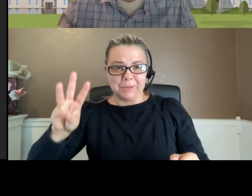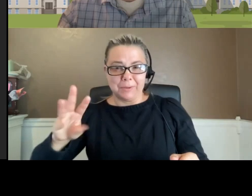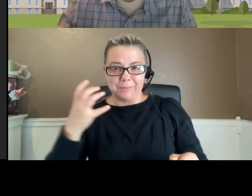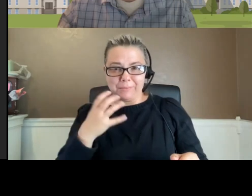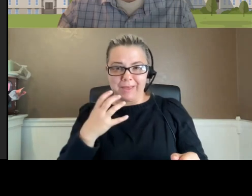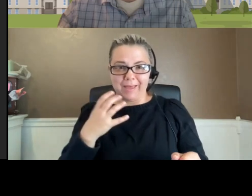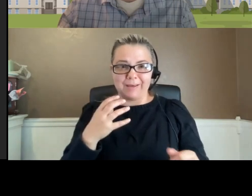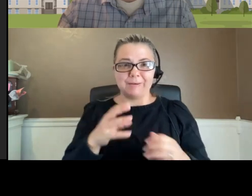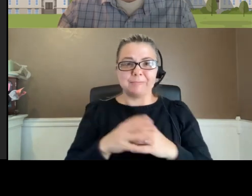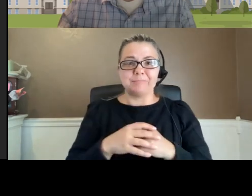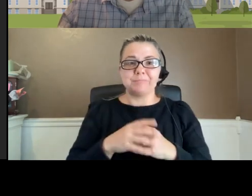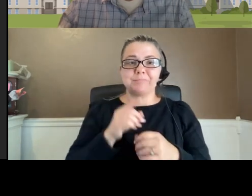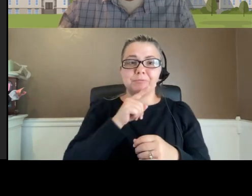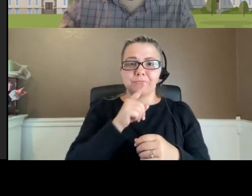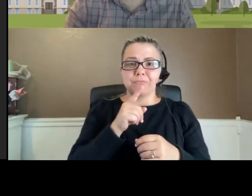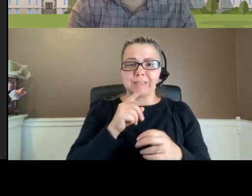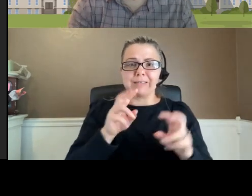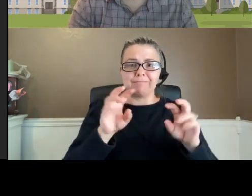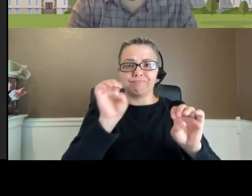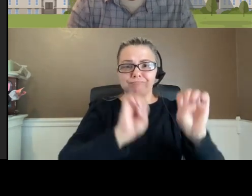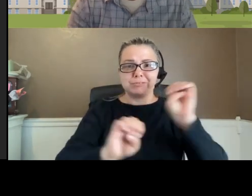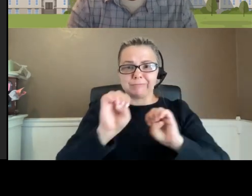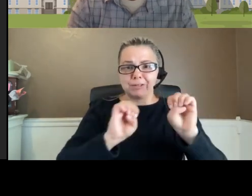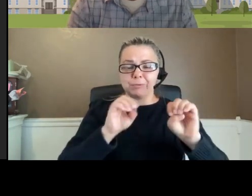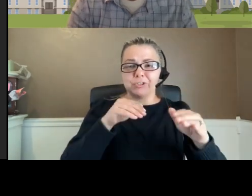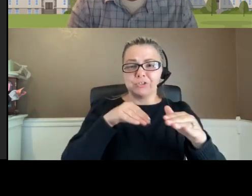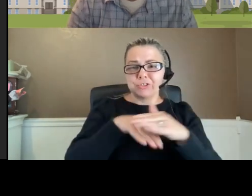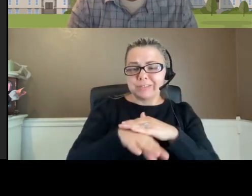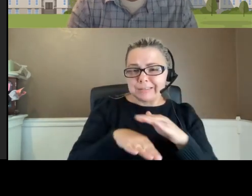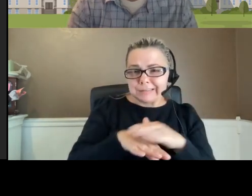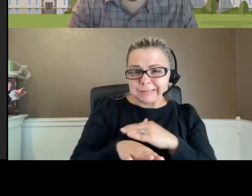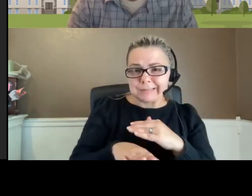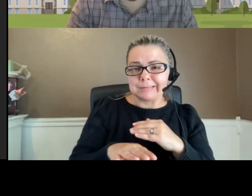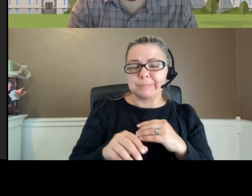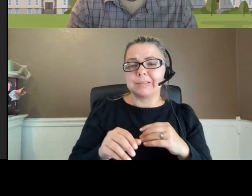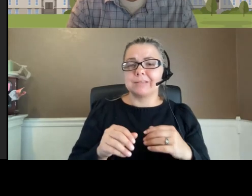when it comes to evaluation of accessibility. You know, as part of this evaluation process,